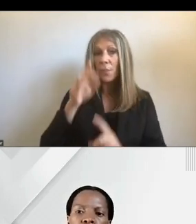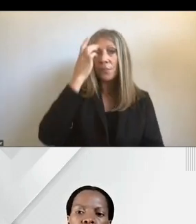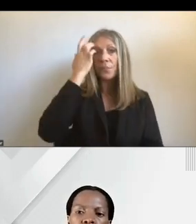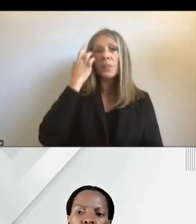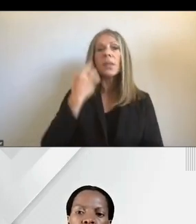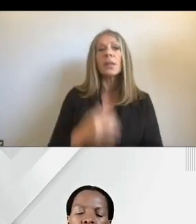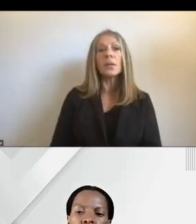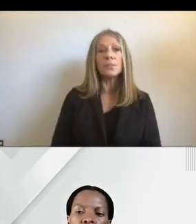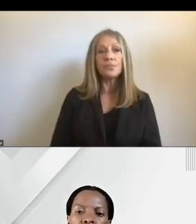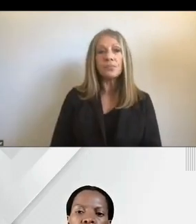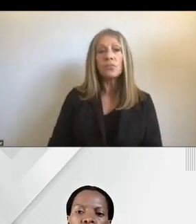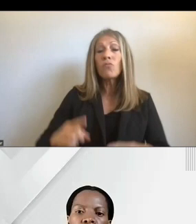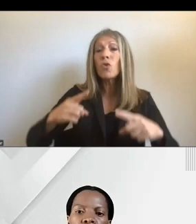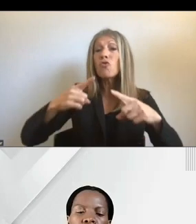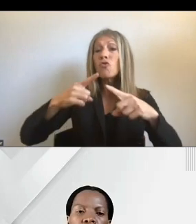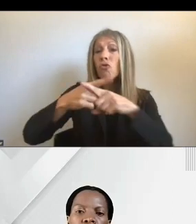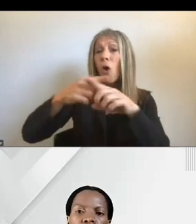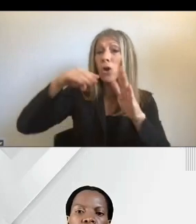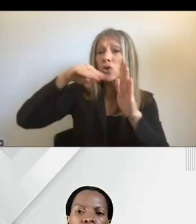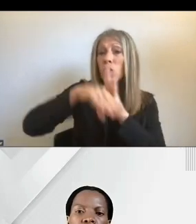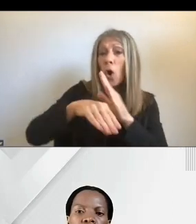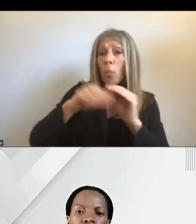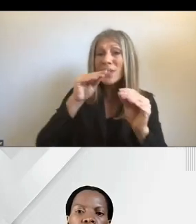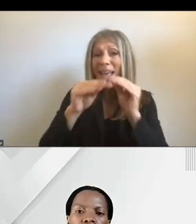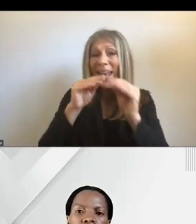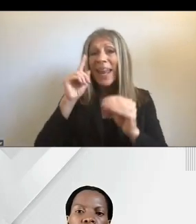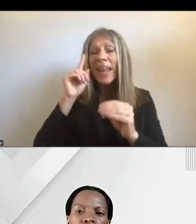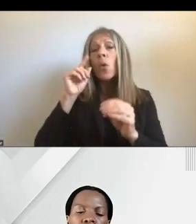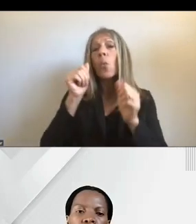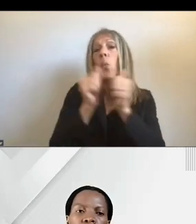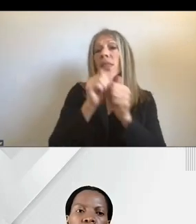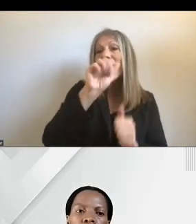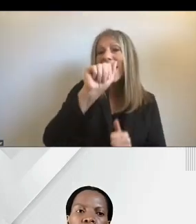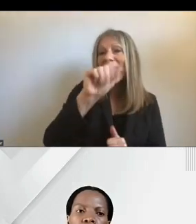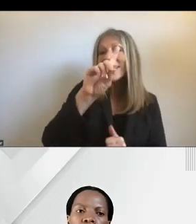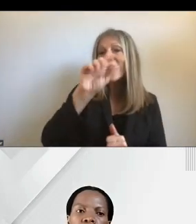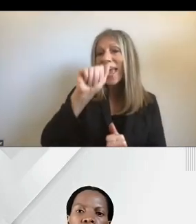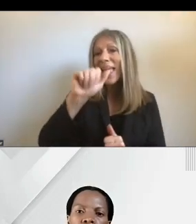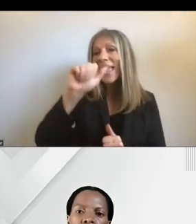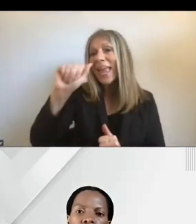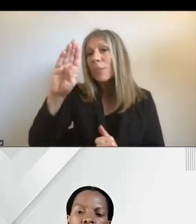Cross slope was edited for consistency with the ADA and ABA Accessibility Guidelines.